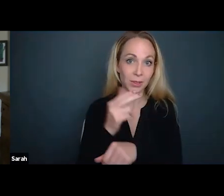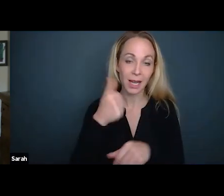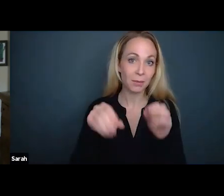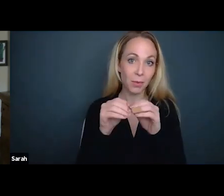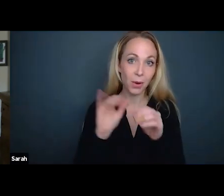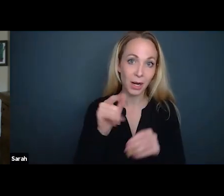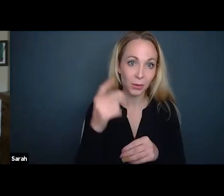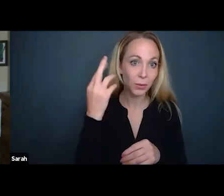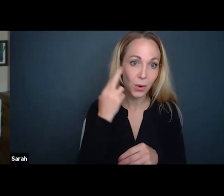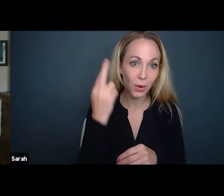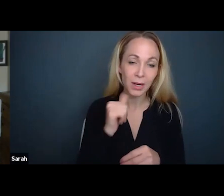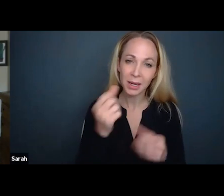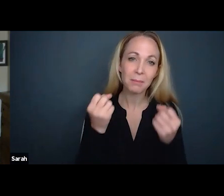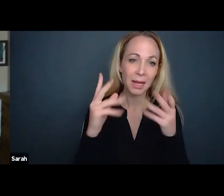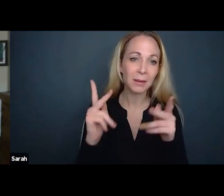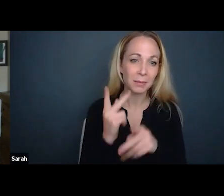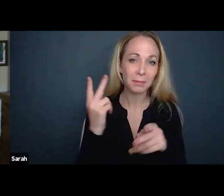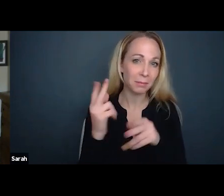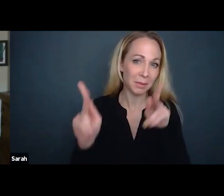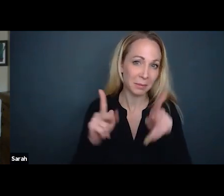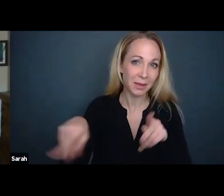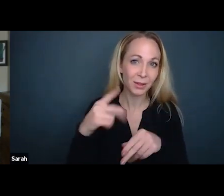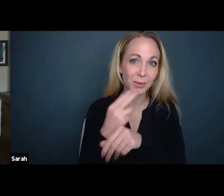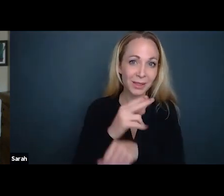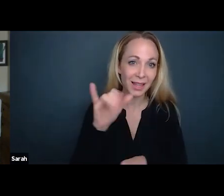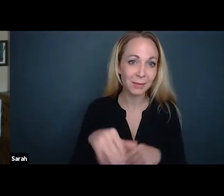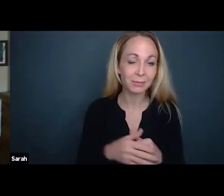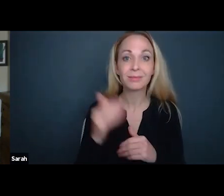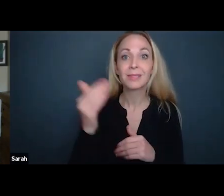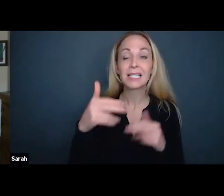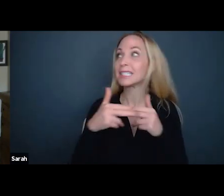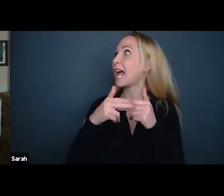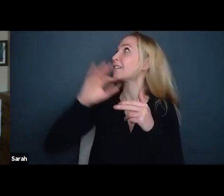Not as many people are really using them. Next slide.